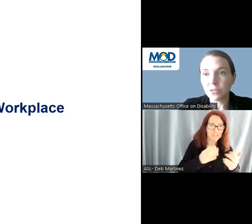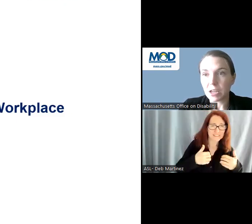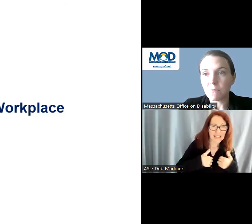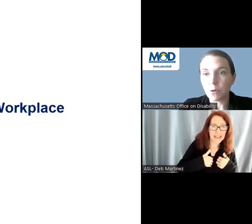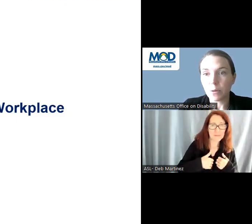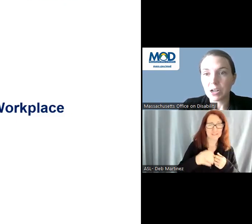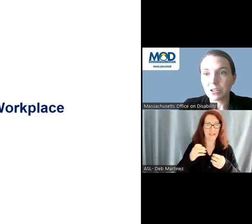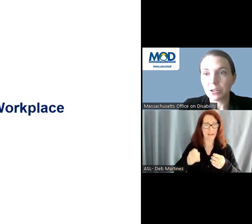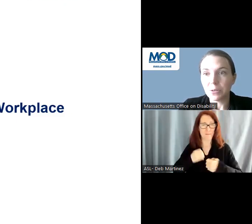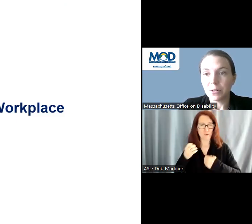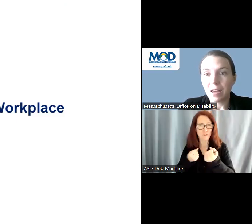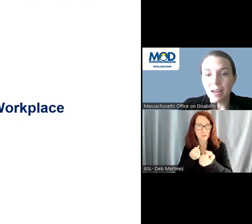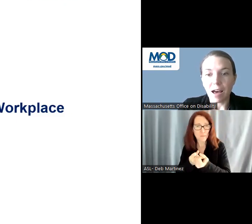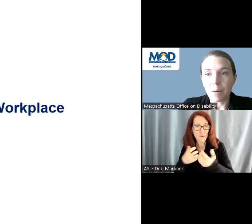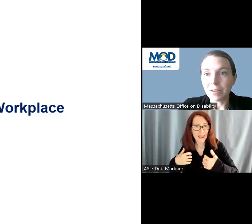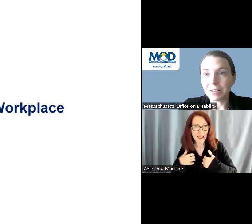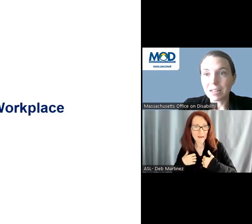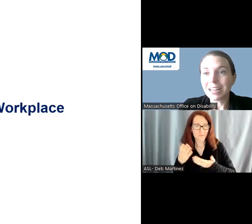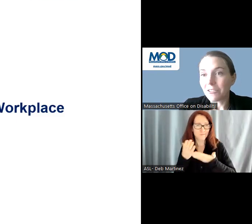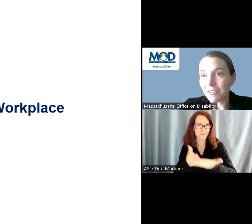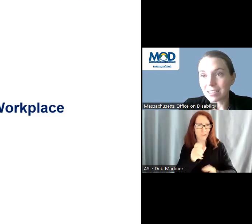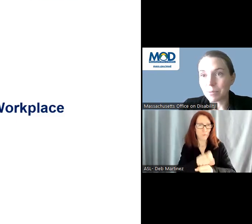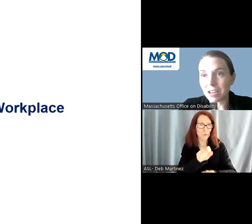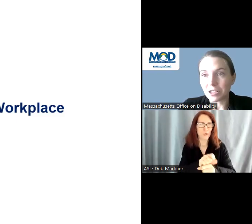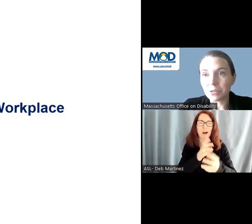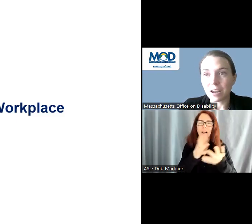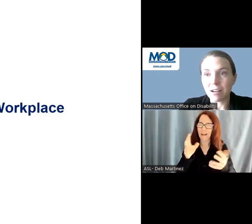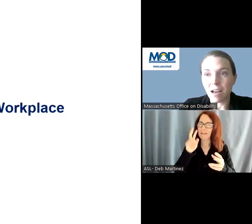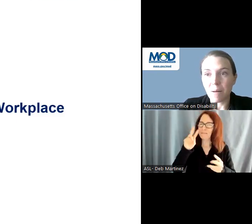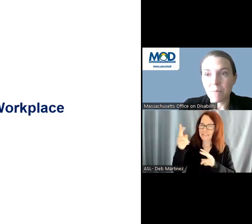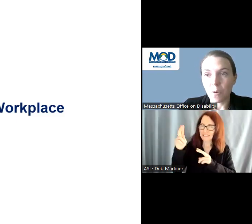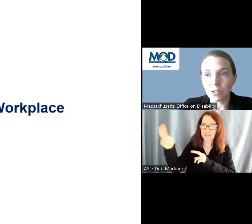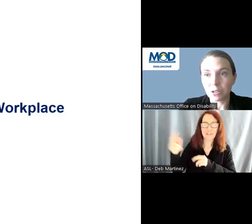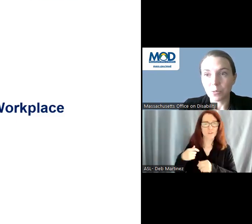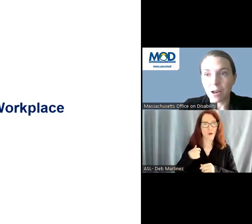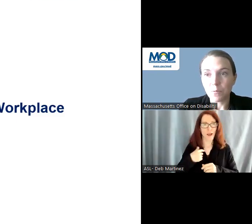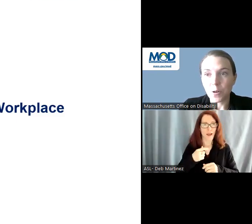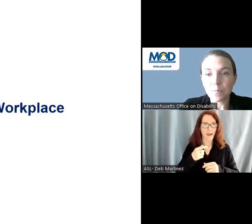looking forward to clarifying some of the issues and hopefully this will be helpful.